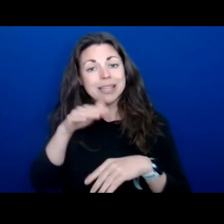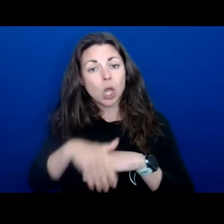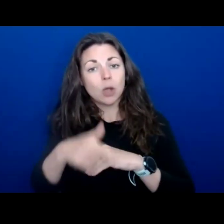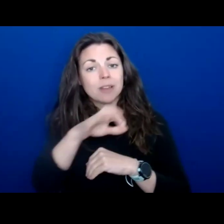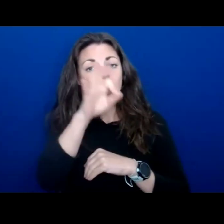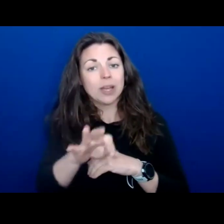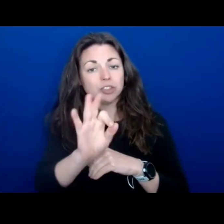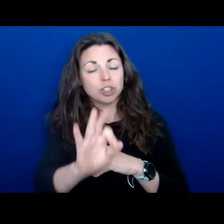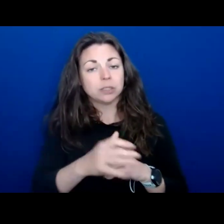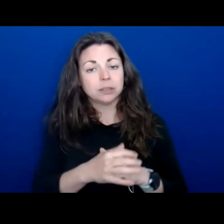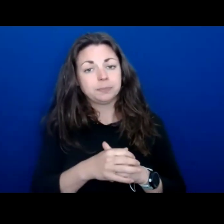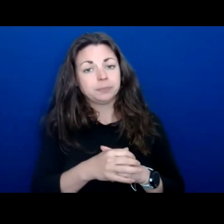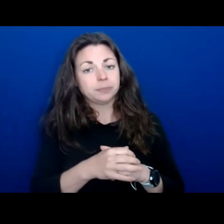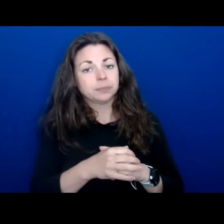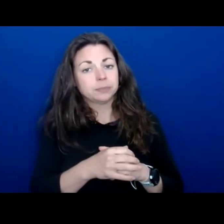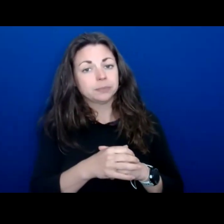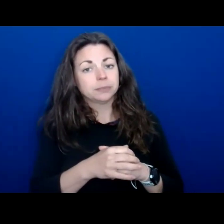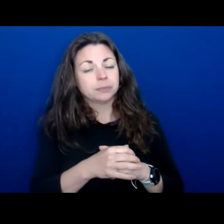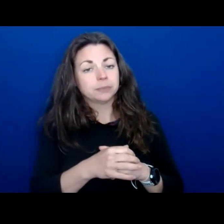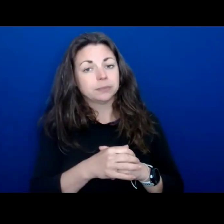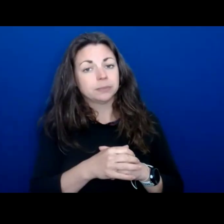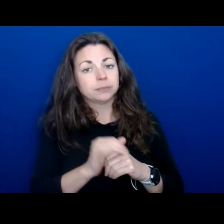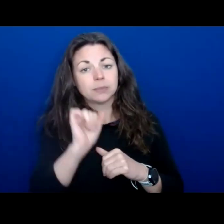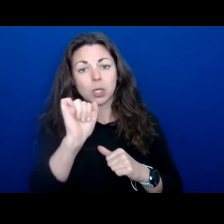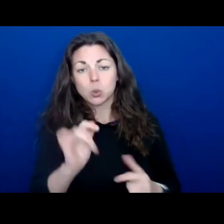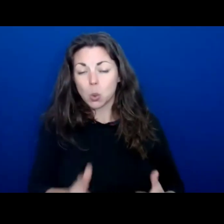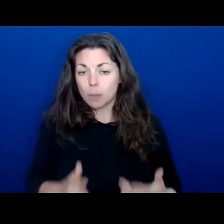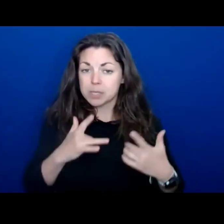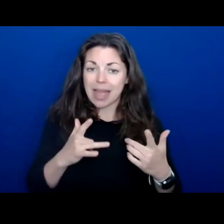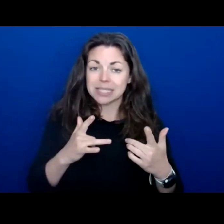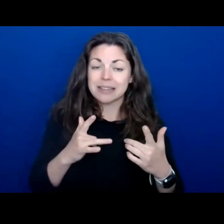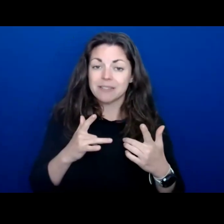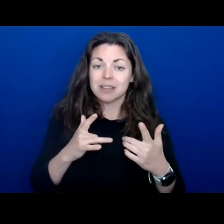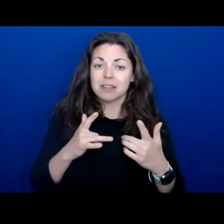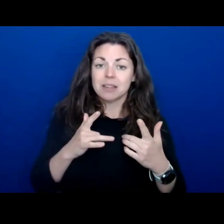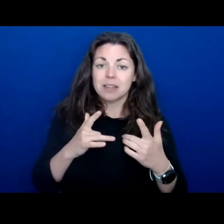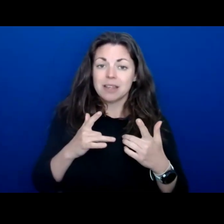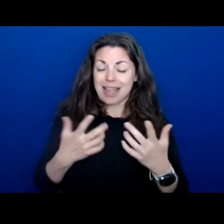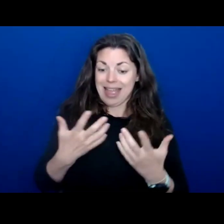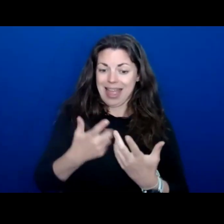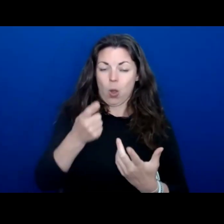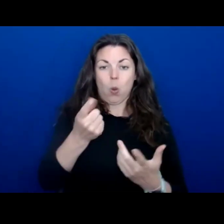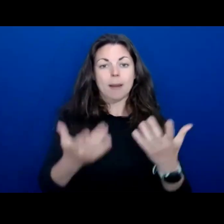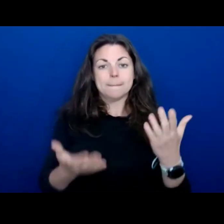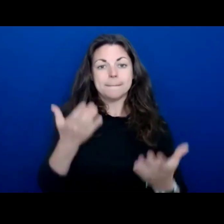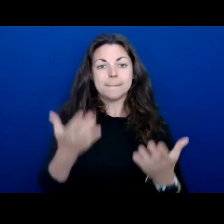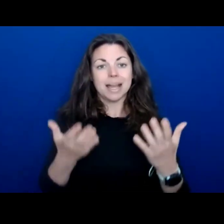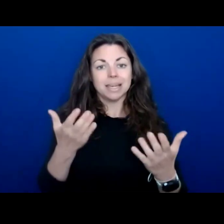And I guess kind of from your perspective, maybe bringing in particularly how you balance it with it being, you know,